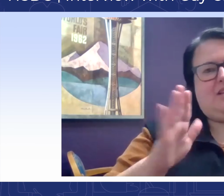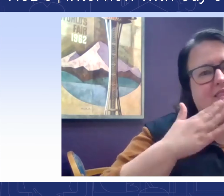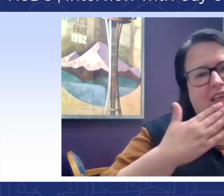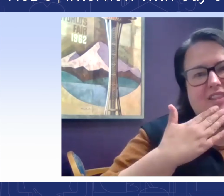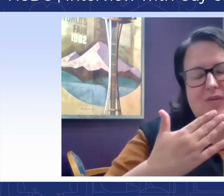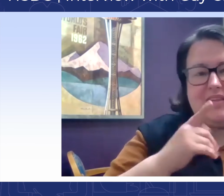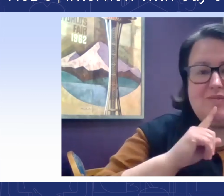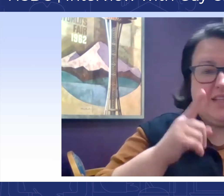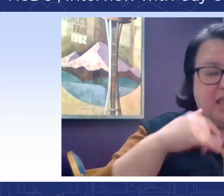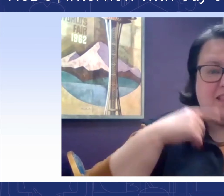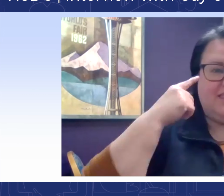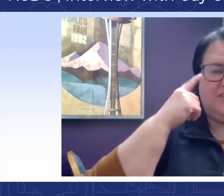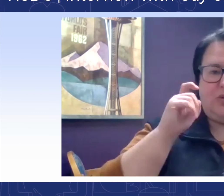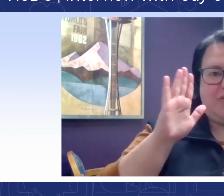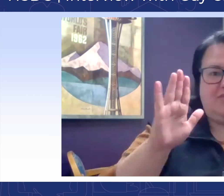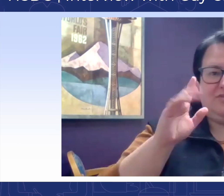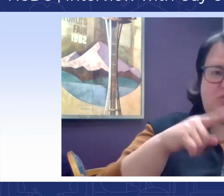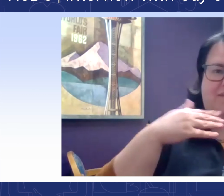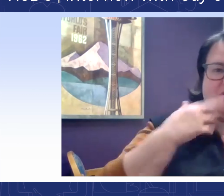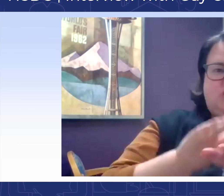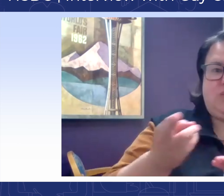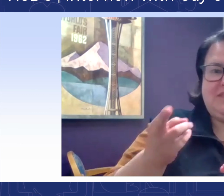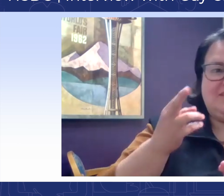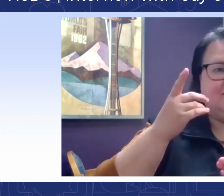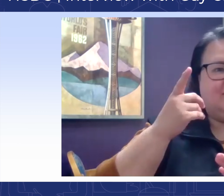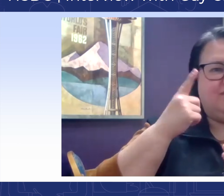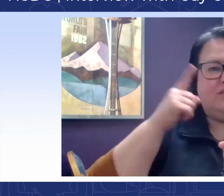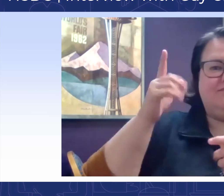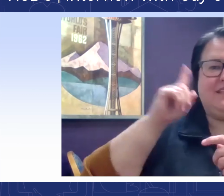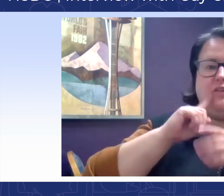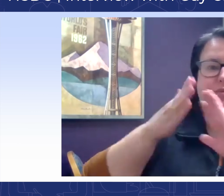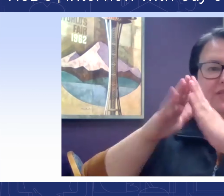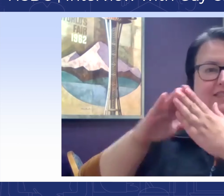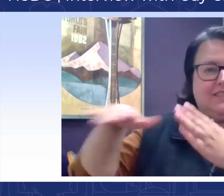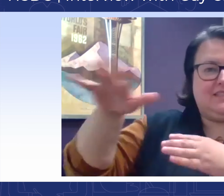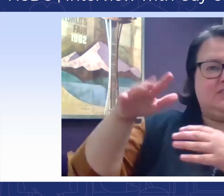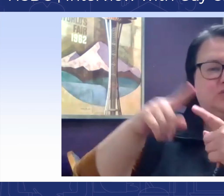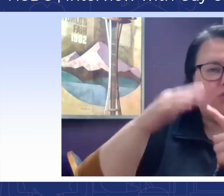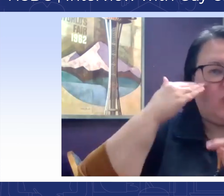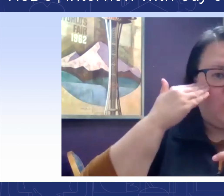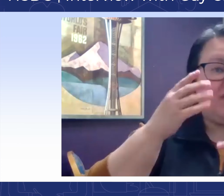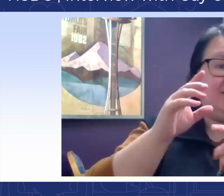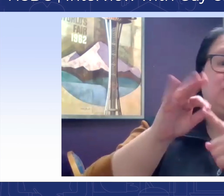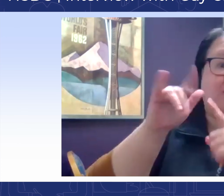That's awesome! Thank you so much and it's so great to know we have these resources available